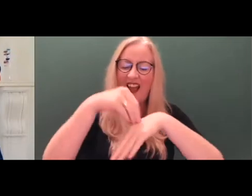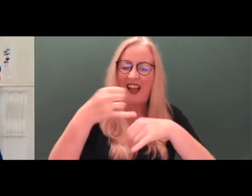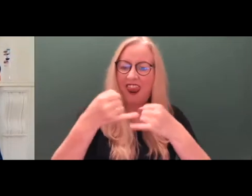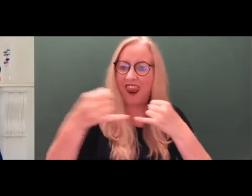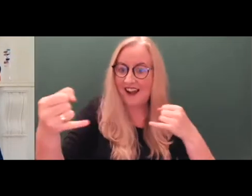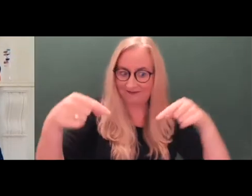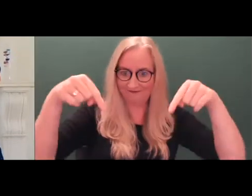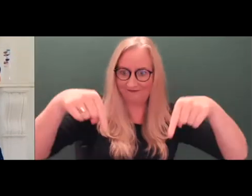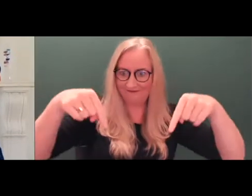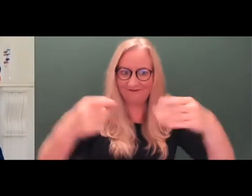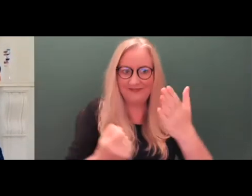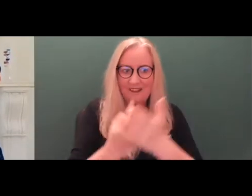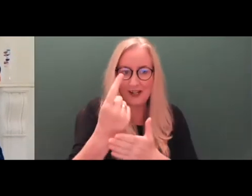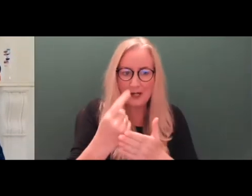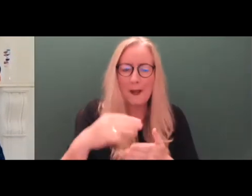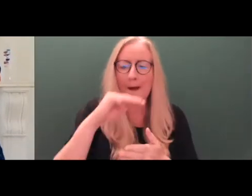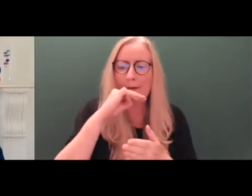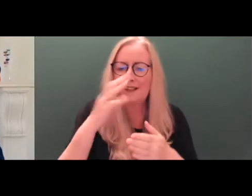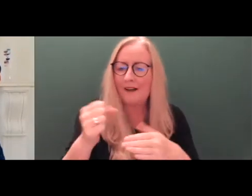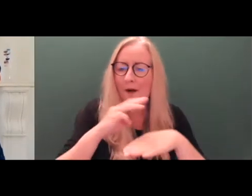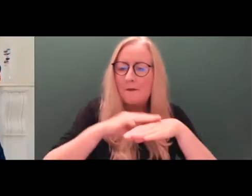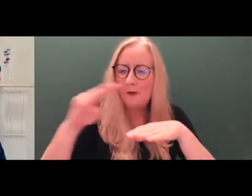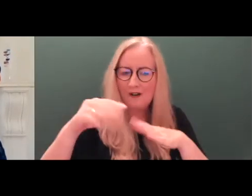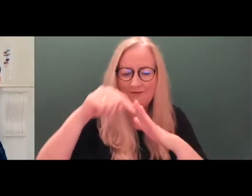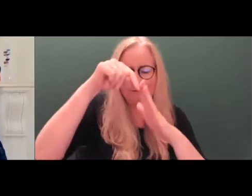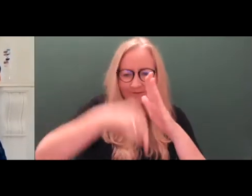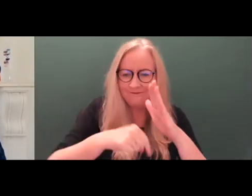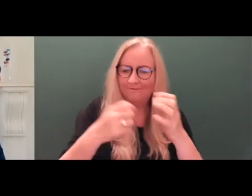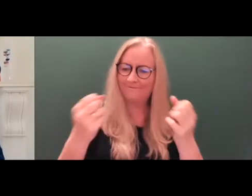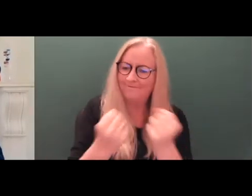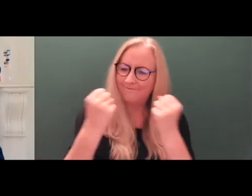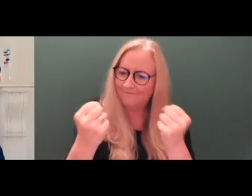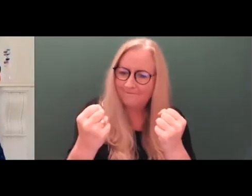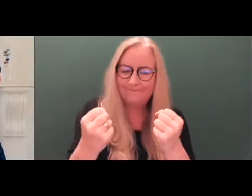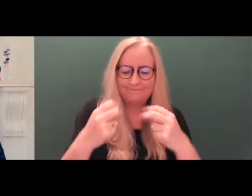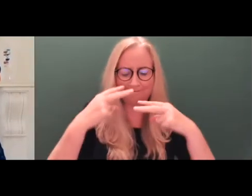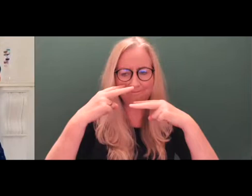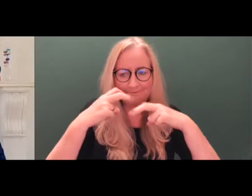that allows for a comprehensive and robust exploration of today's theme.